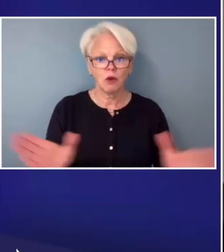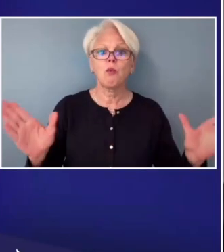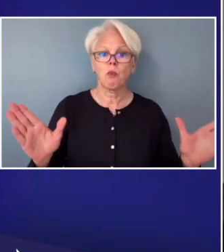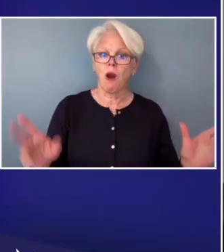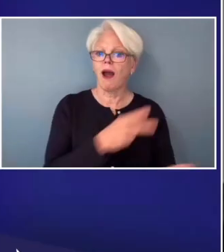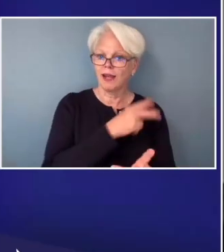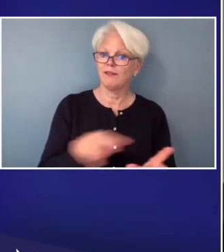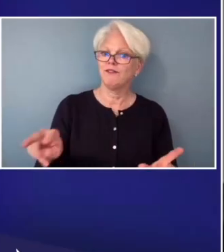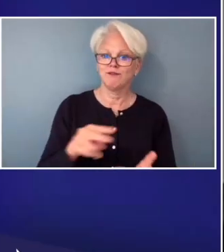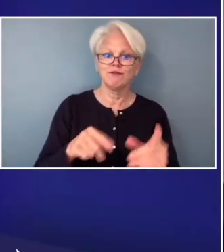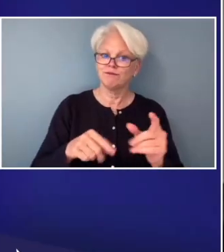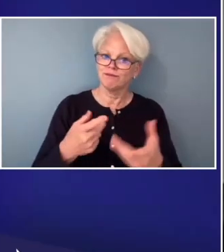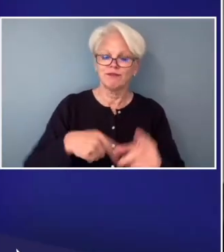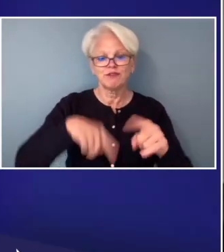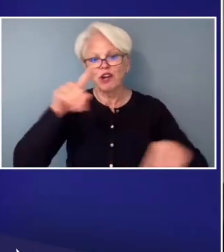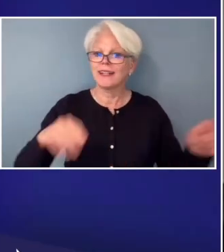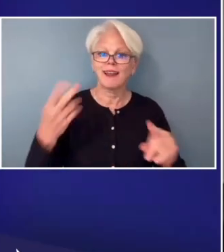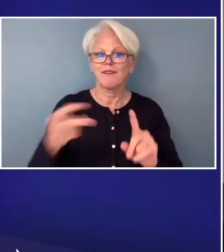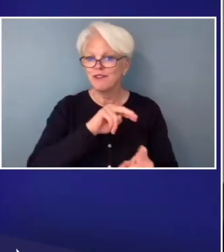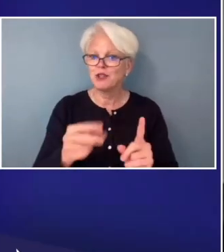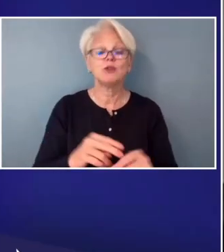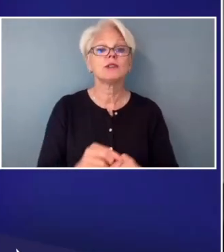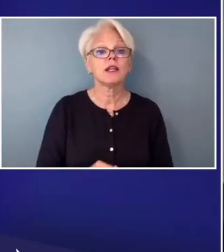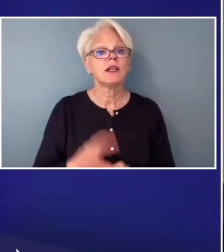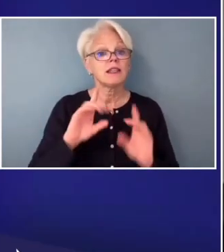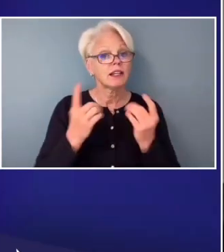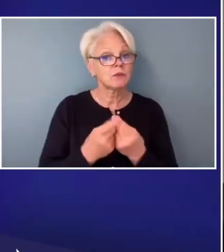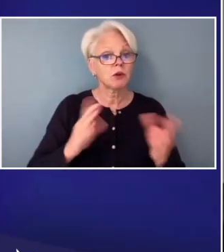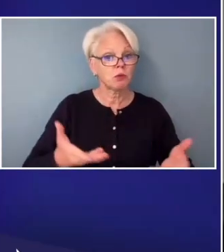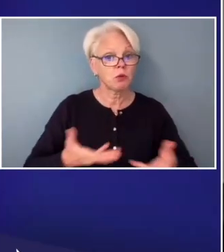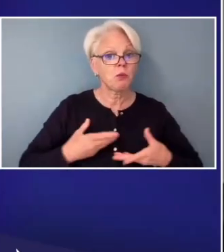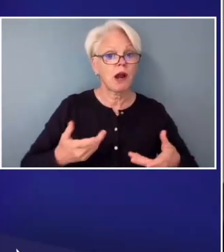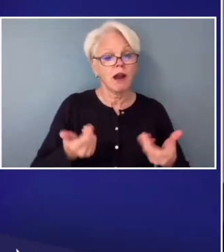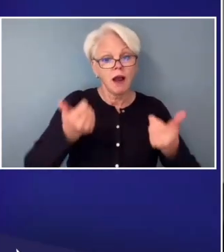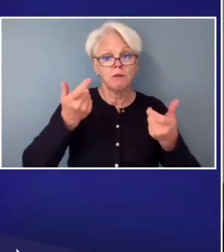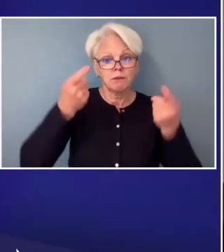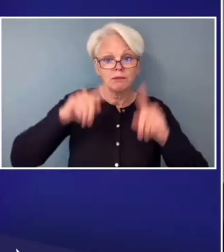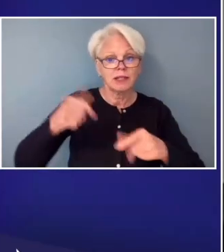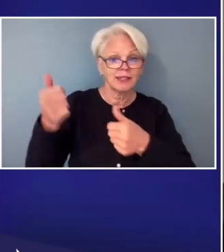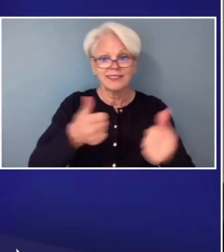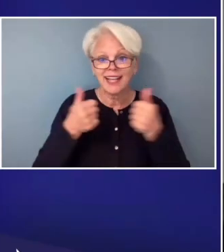The department would welcome consensus. And I see some reasons for optimism there.